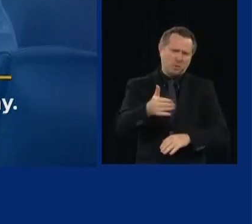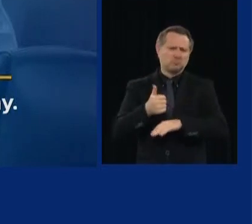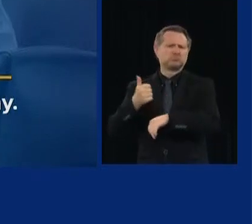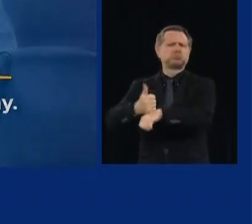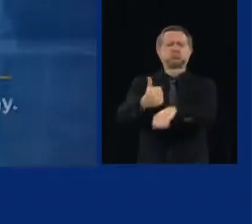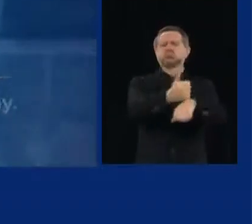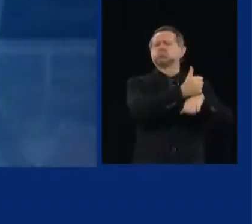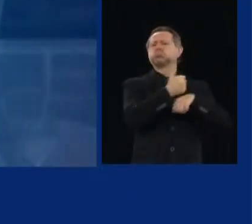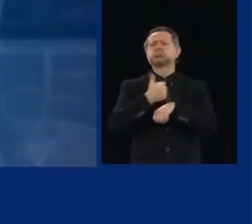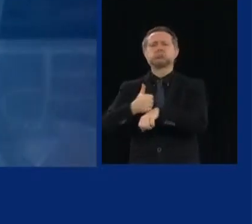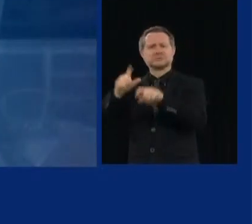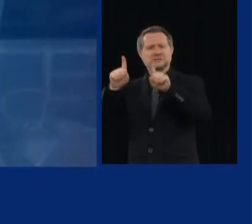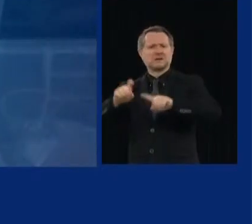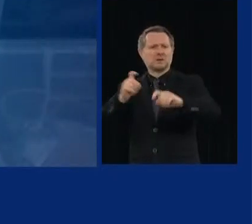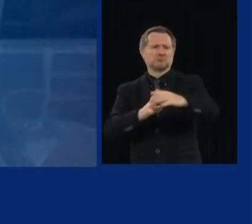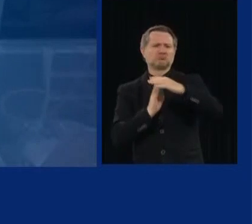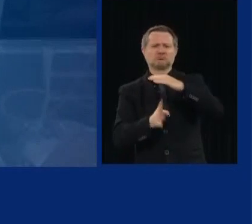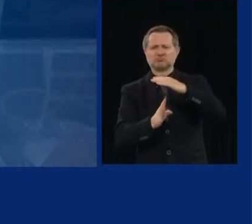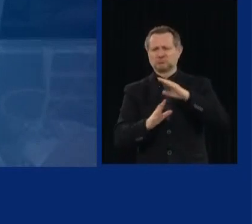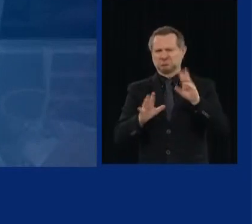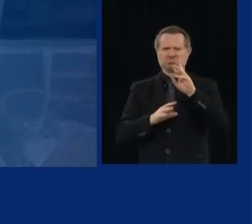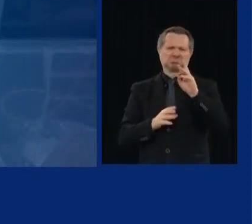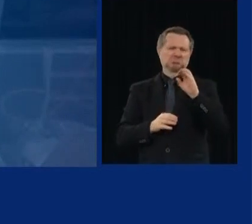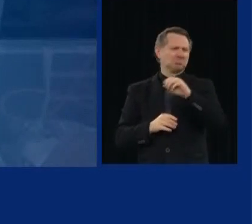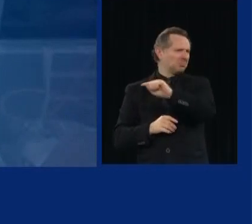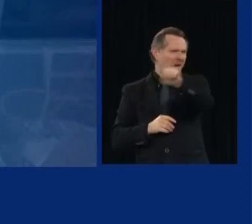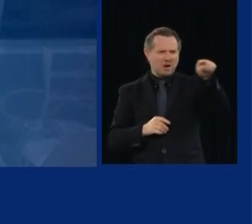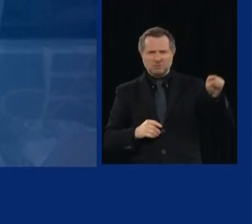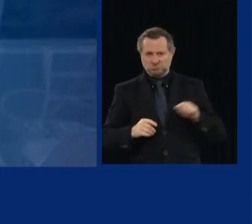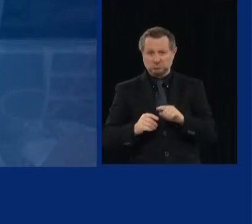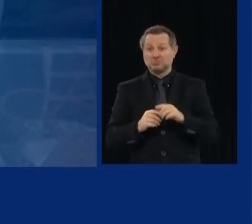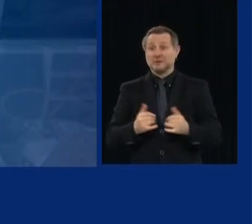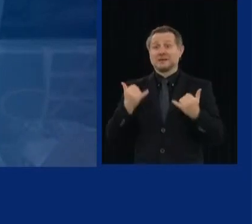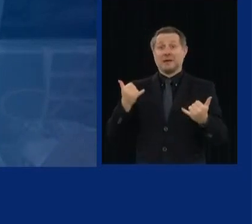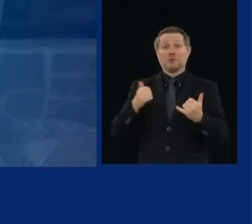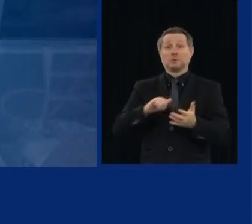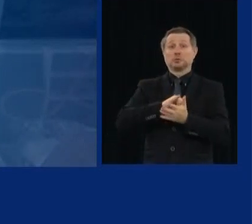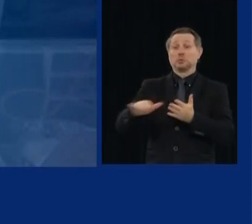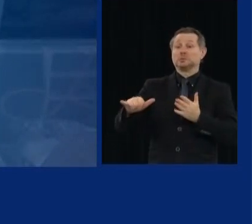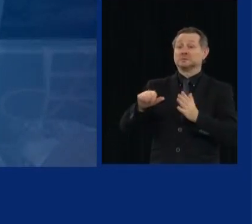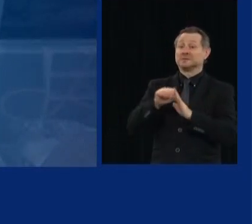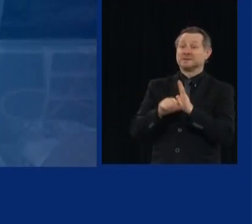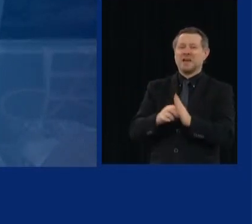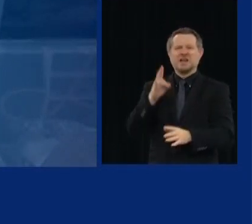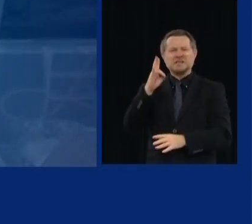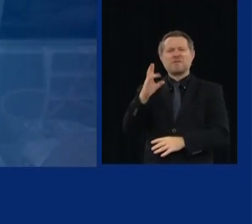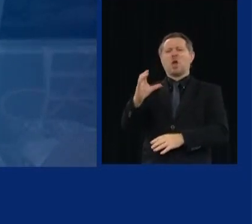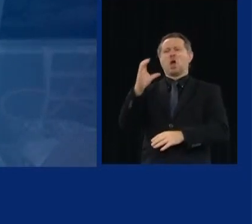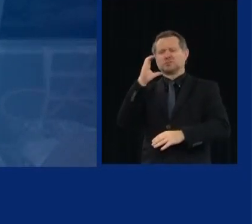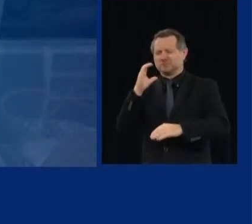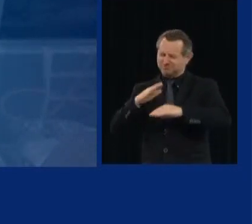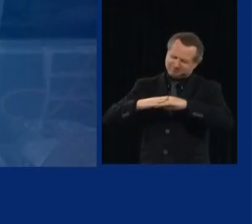CVS, WHICH HAS A TREMENDOUS NETWORK ACROSS THIS STATE, WHERE THEY WILL BE BRINGING YOUR